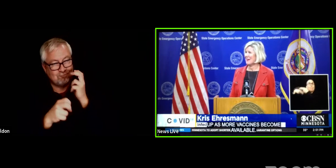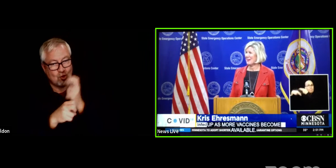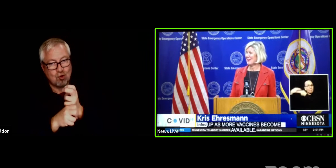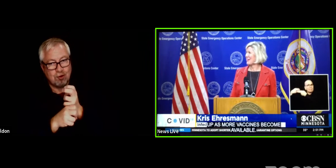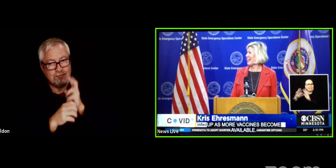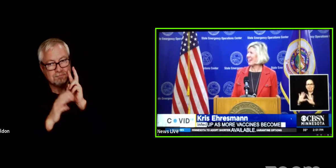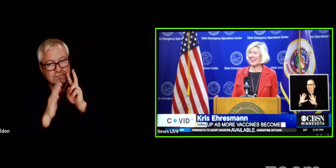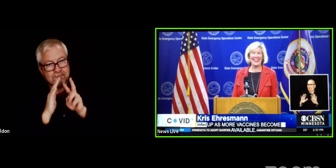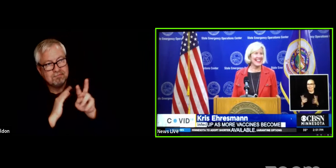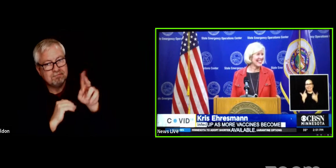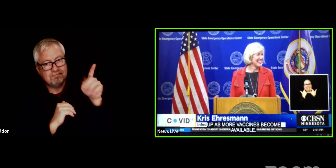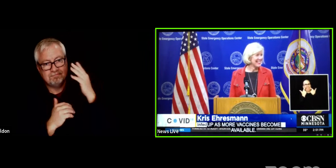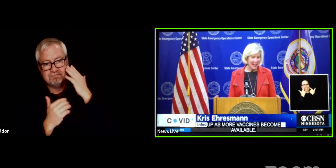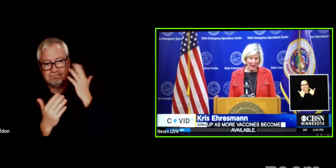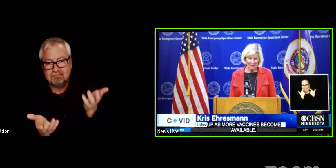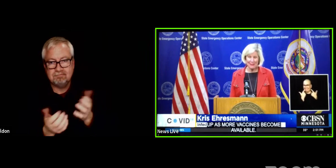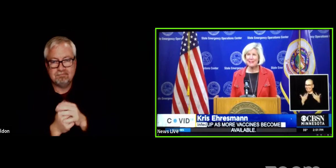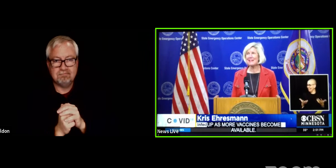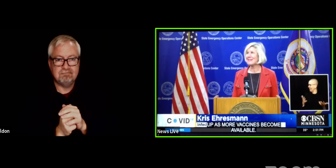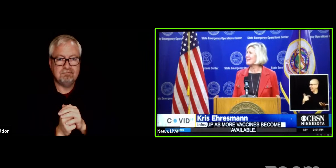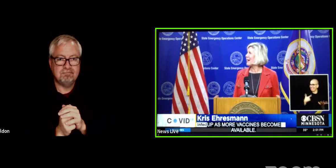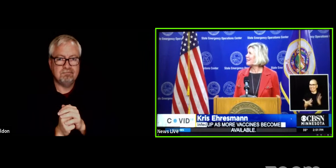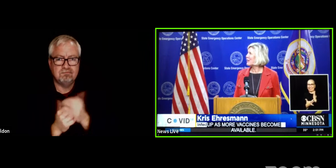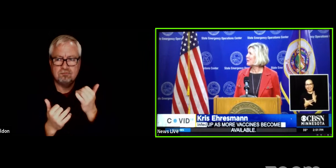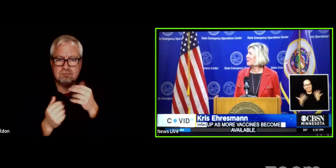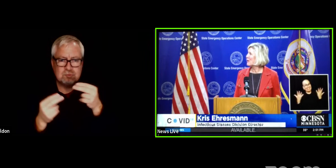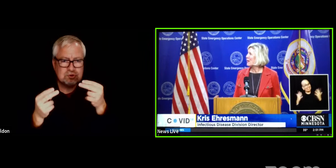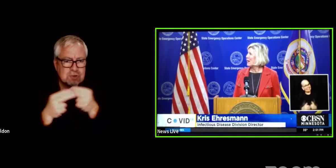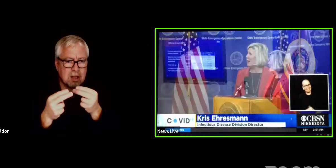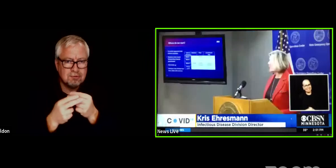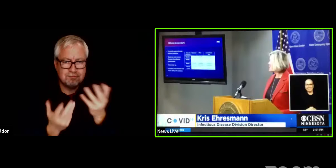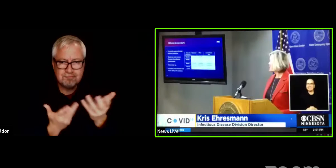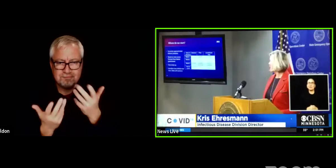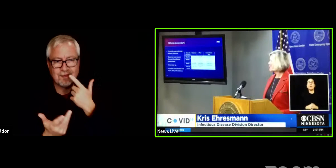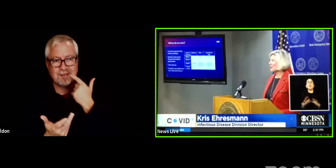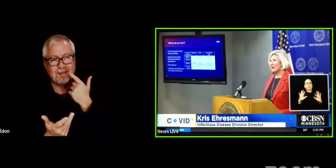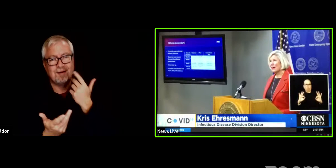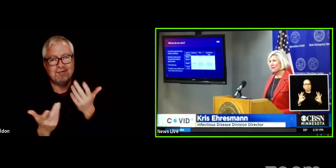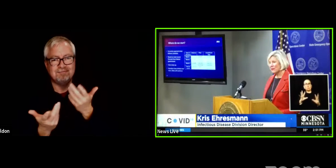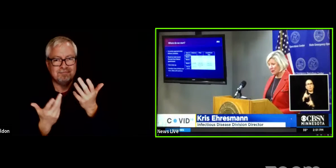≫ OH, THEY DO. OKAY. THIS IS A SLIDE THAT YOU SAW WITH THE GOVERNOR,